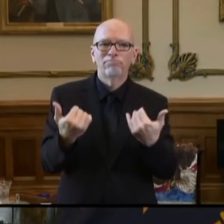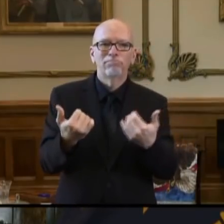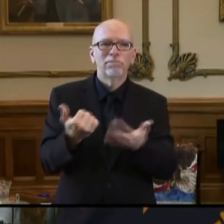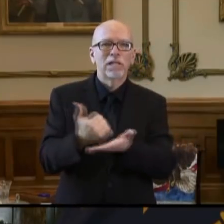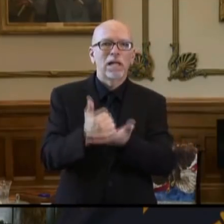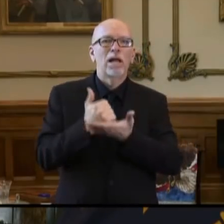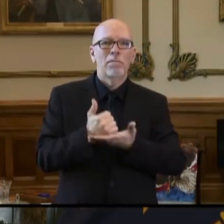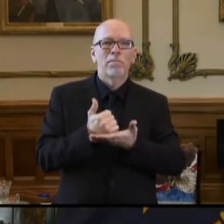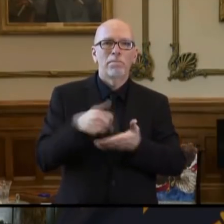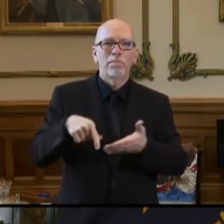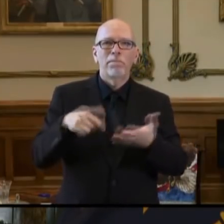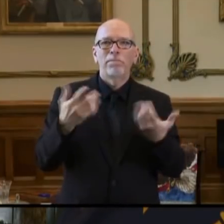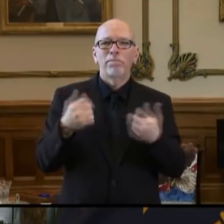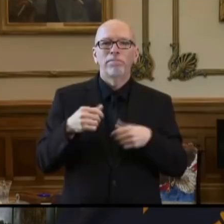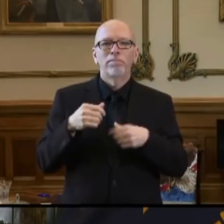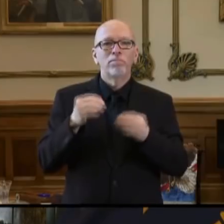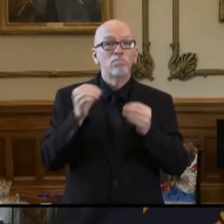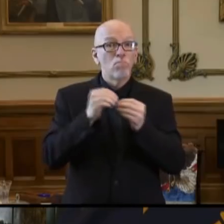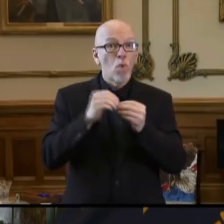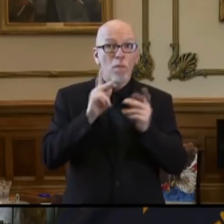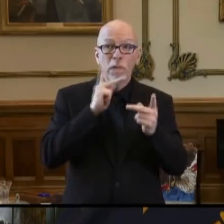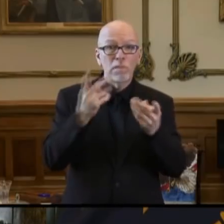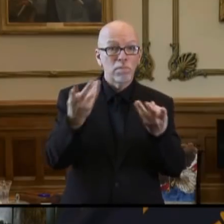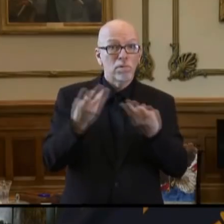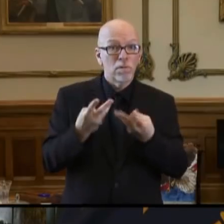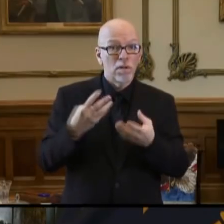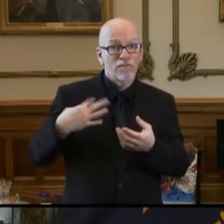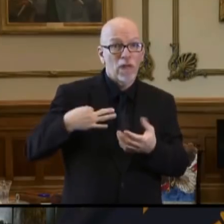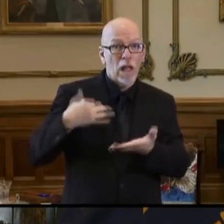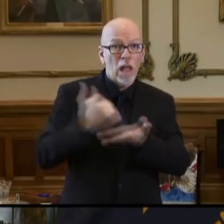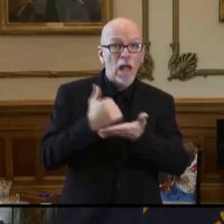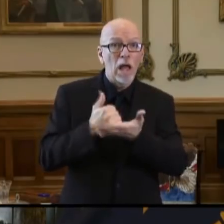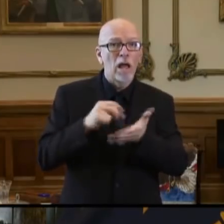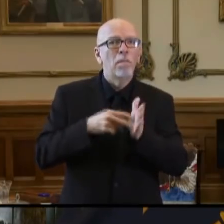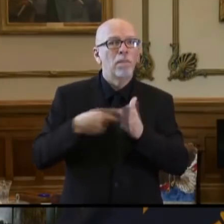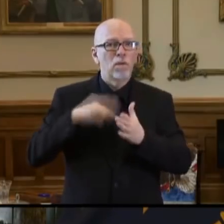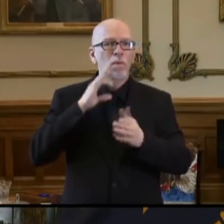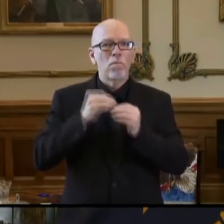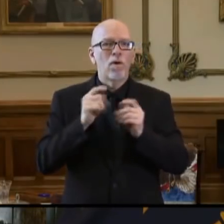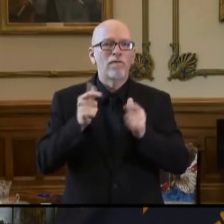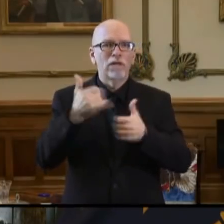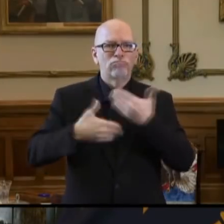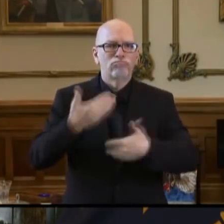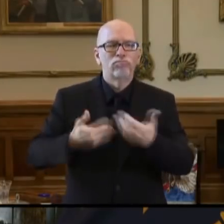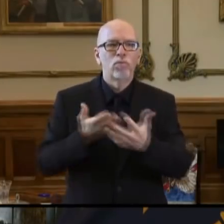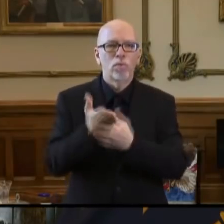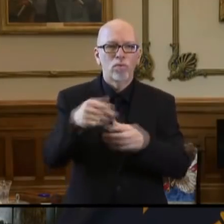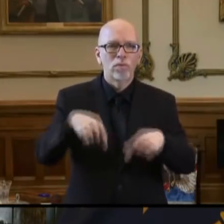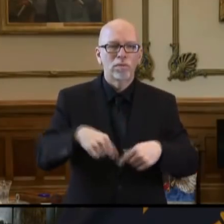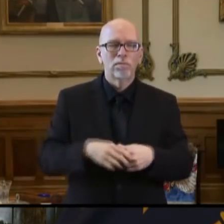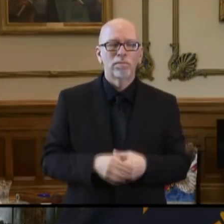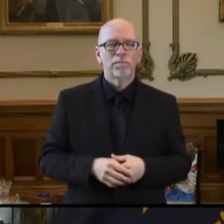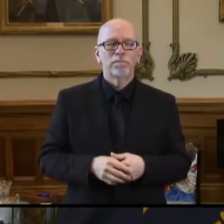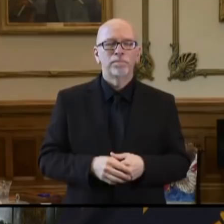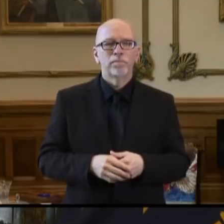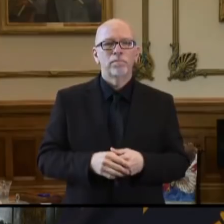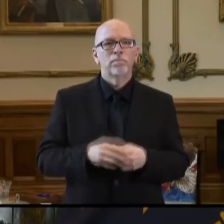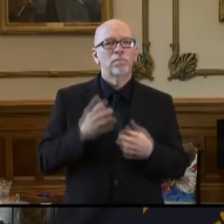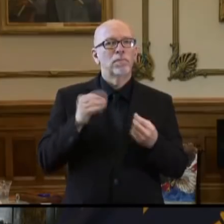THERE'S ROOM IN THE END. WE NEED MORE PEOPLE TO TO STEP UP AND HELP THE MORE BUT DO THE FASTER WE'LL ALL COLLECTIVELY